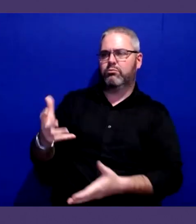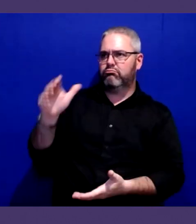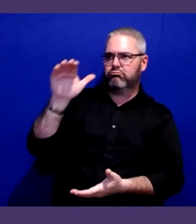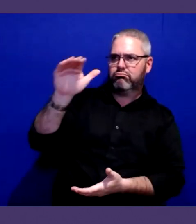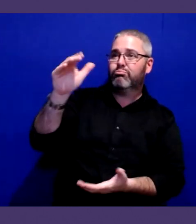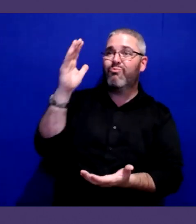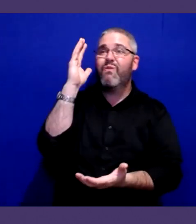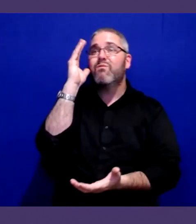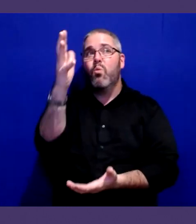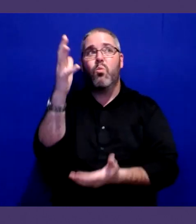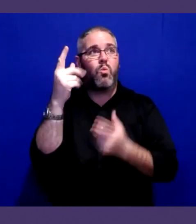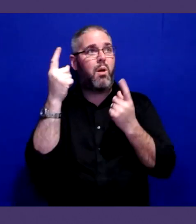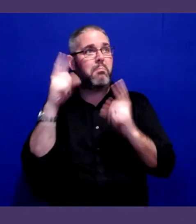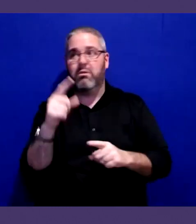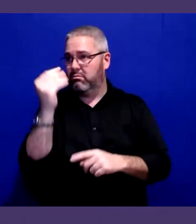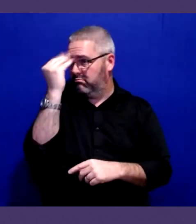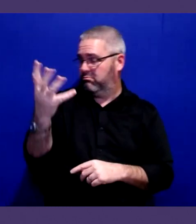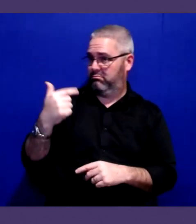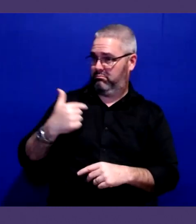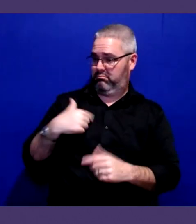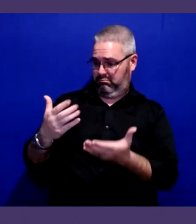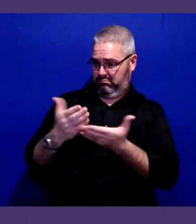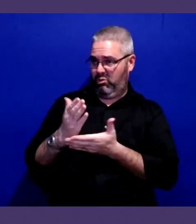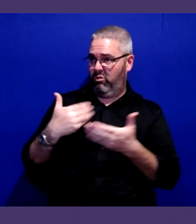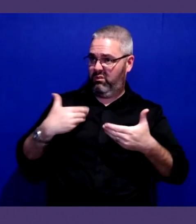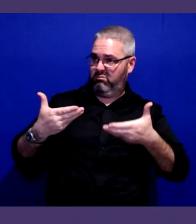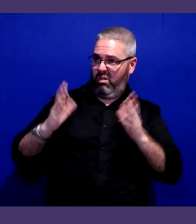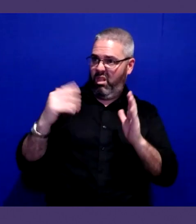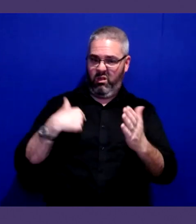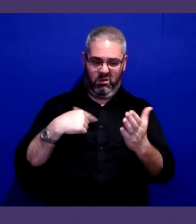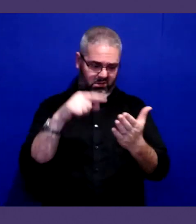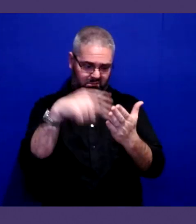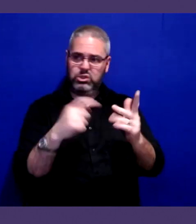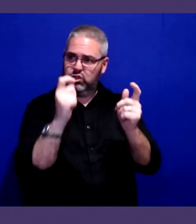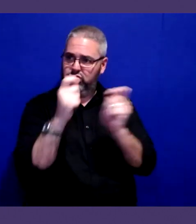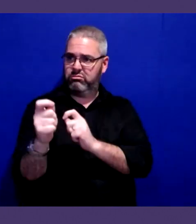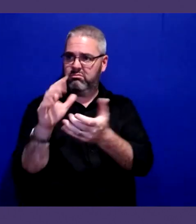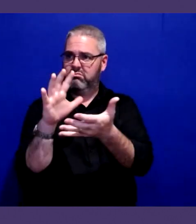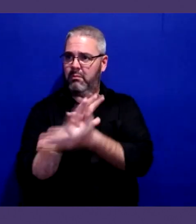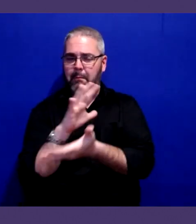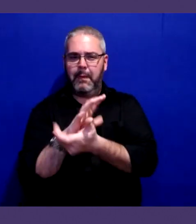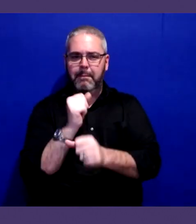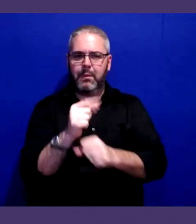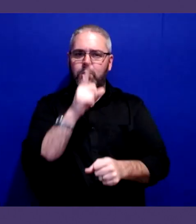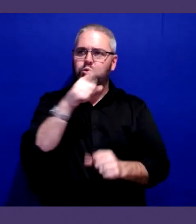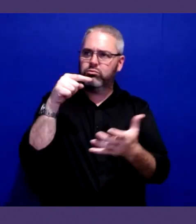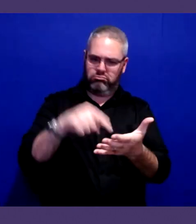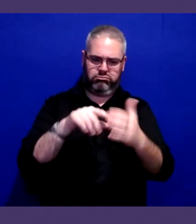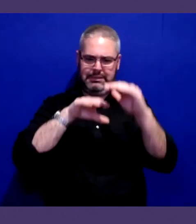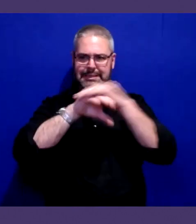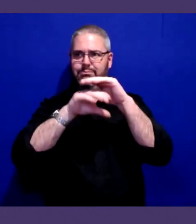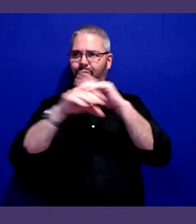am I okay to change these documents a little bit to make sure that they're accessible for everybody?" Once I got the go ahead,